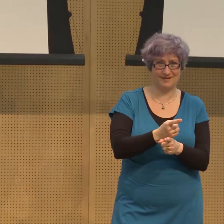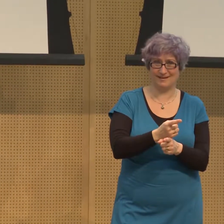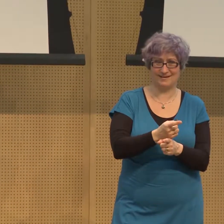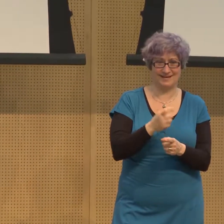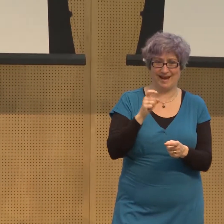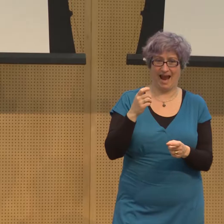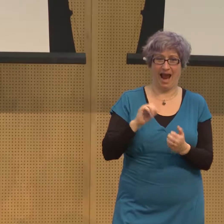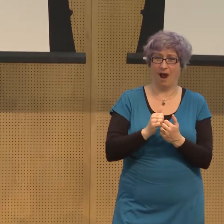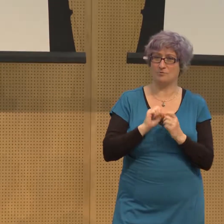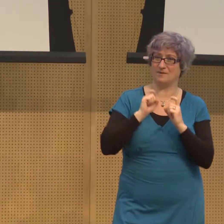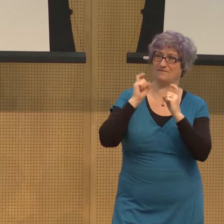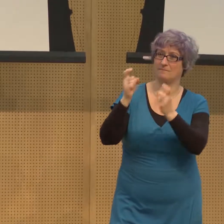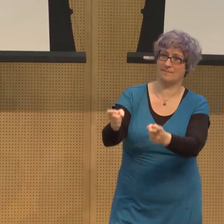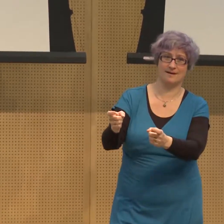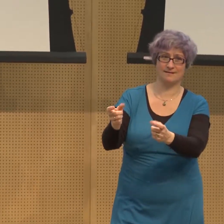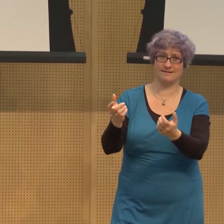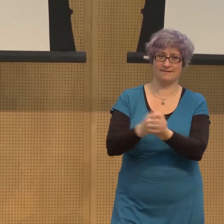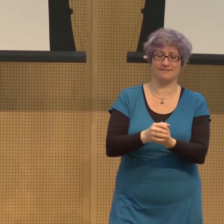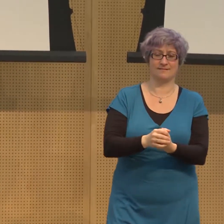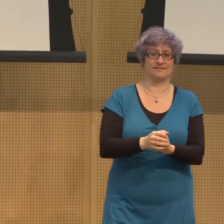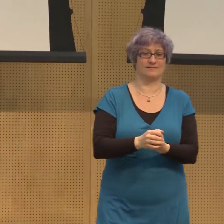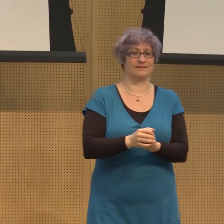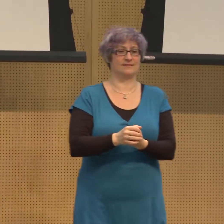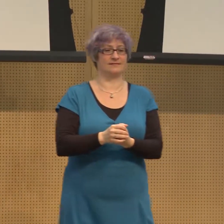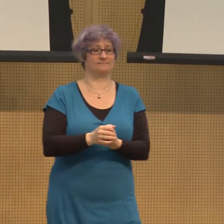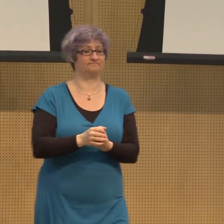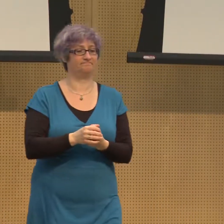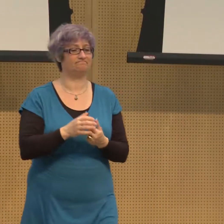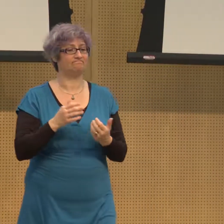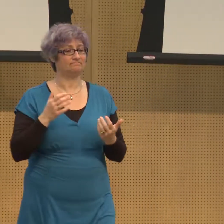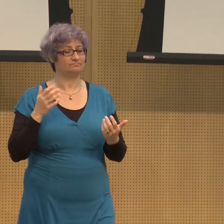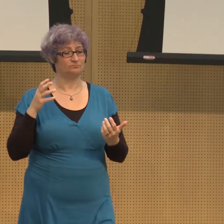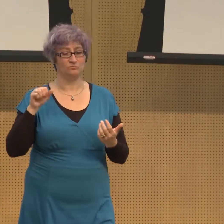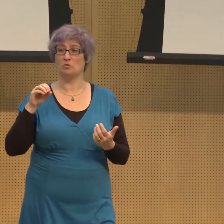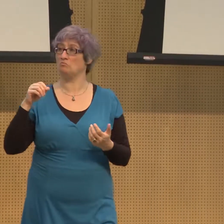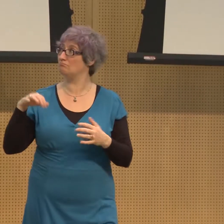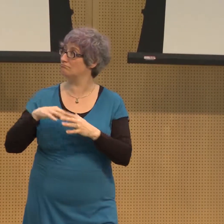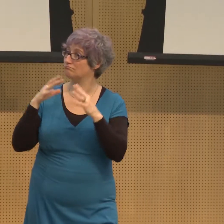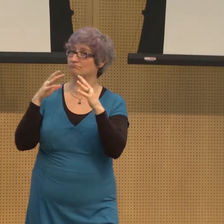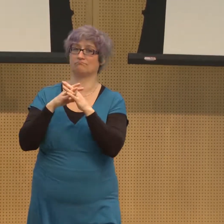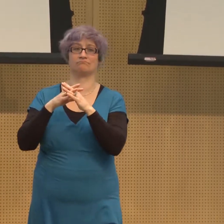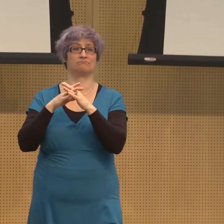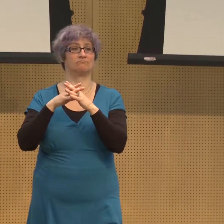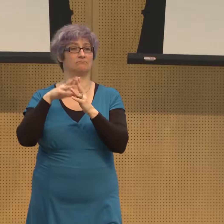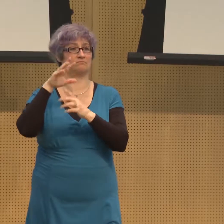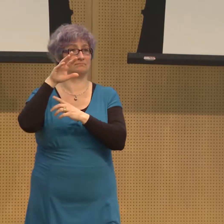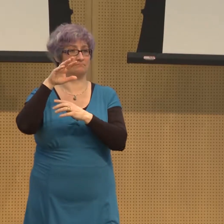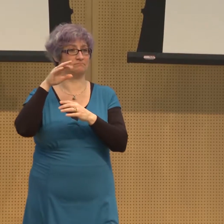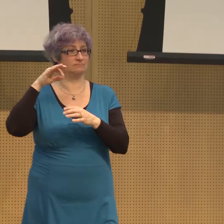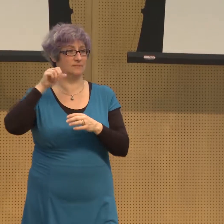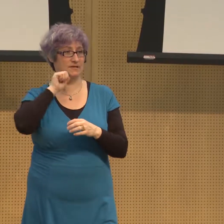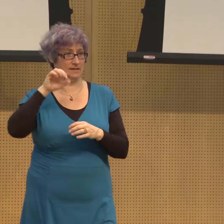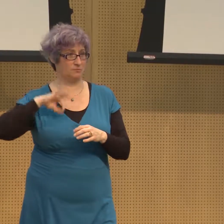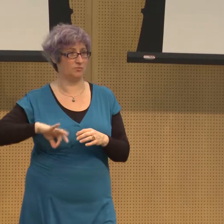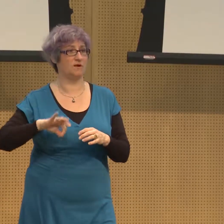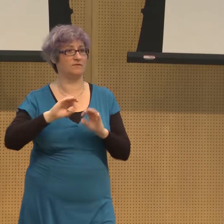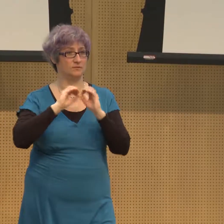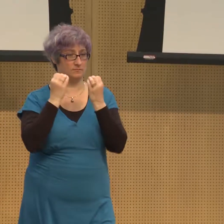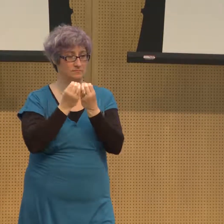That didn't feel right to me, and I wanted to figure out, we wanted to figure out how we could give back to the Nicaraguan community.